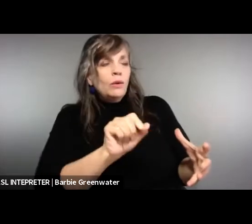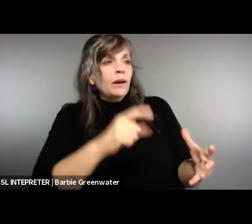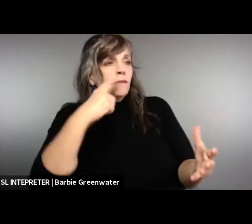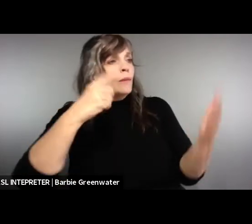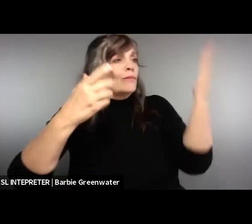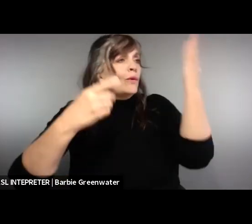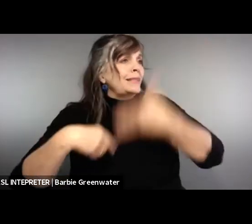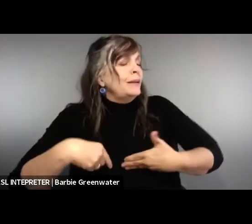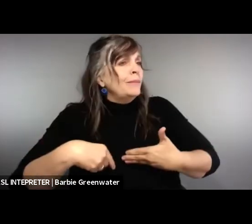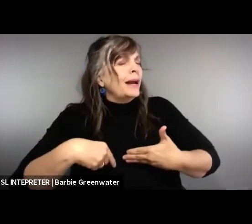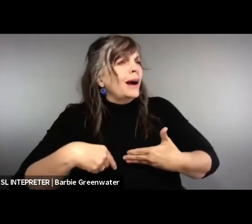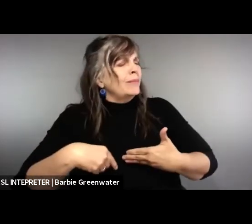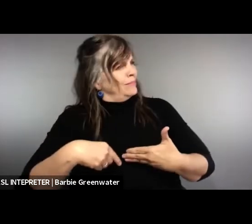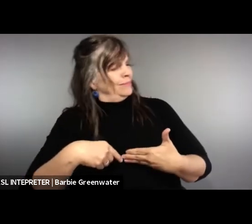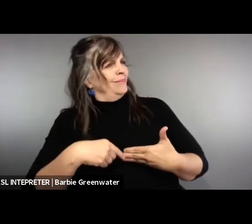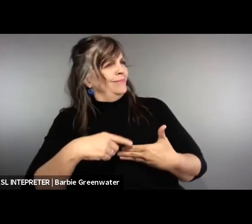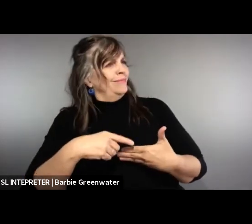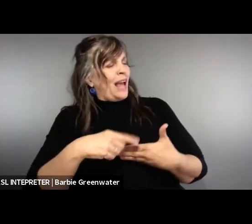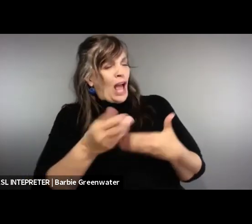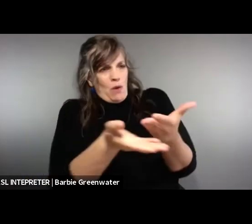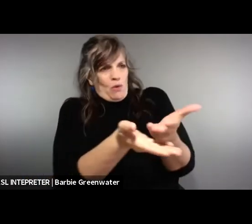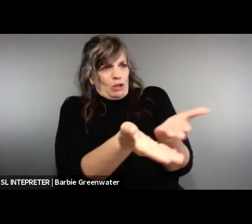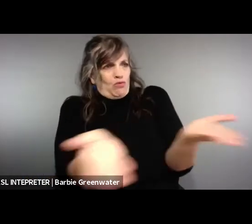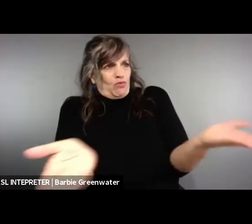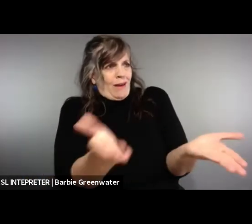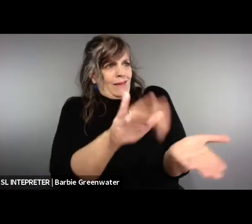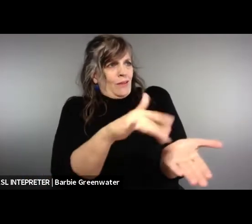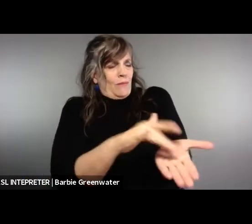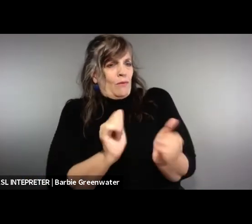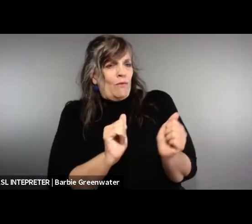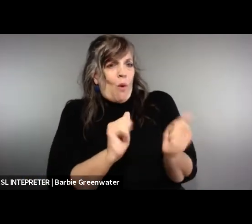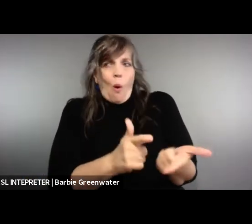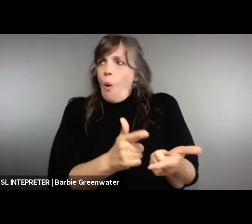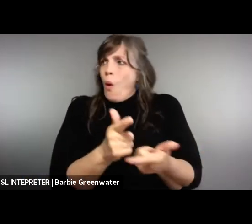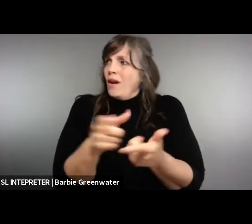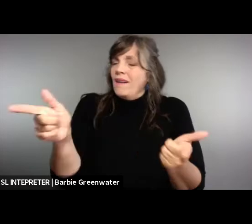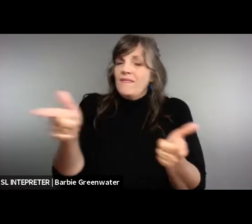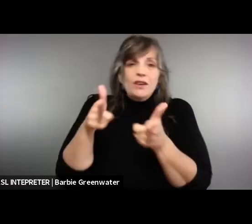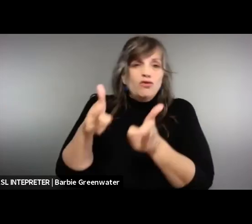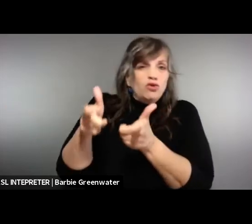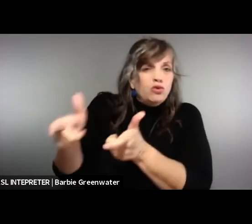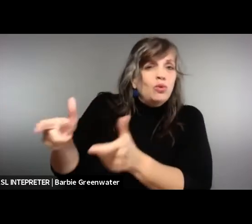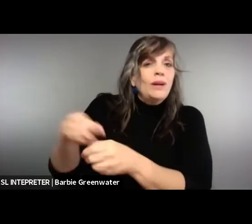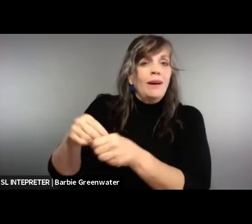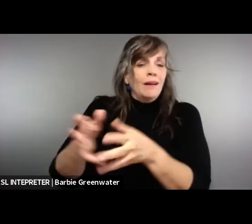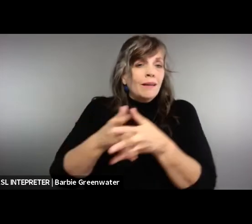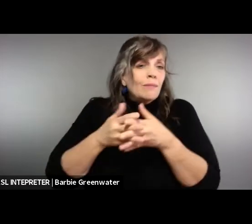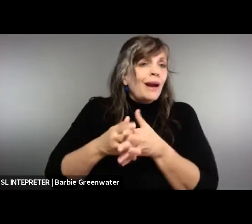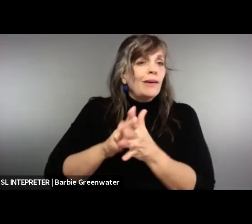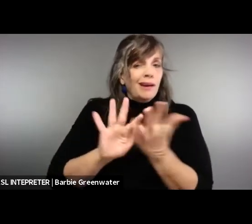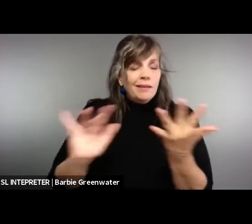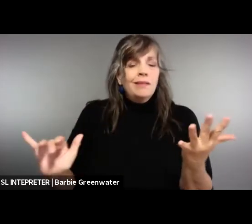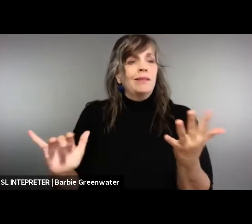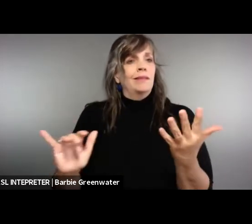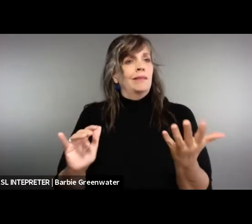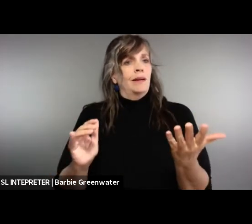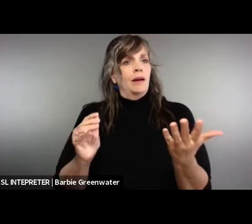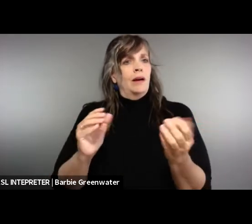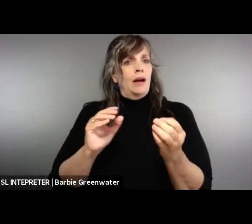I think it was banging the middle of all these shootings and things that were going on in America being more evident.